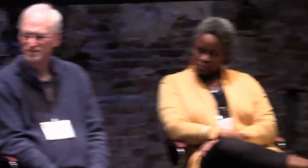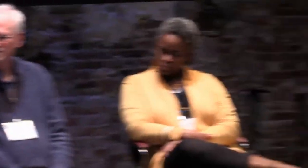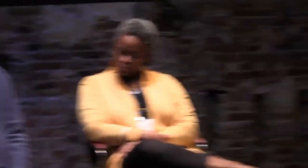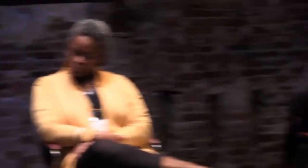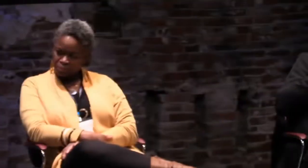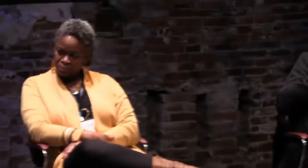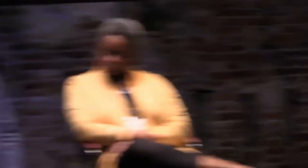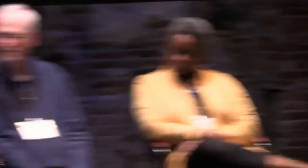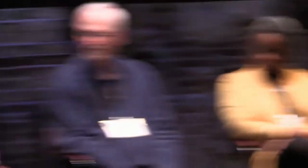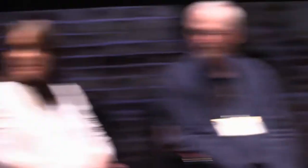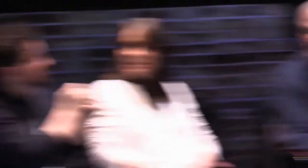A personal story.